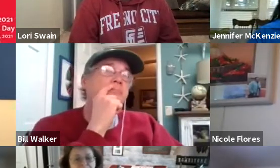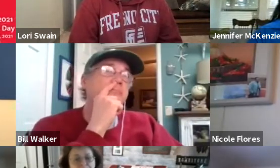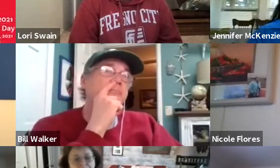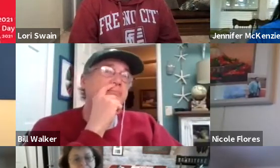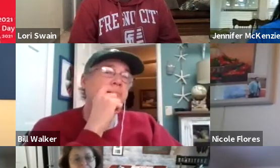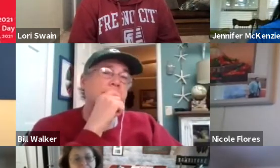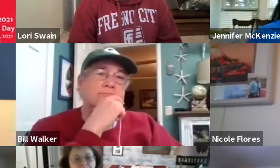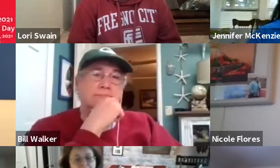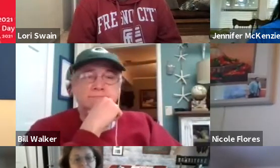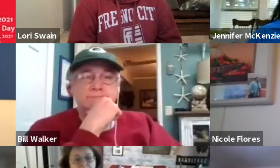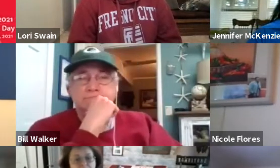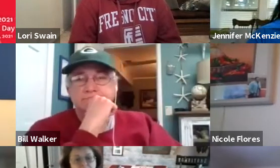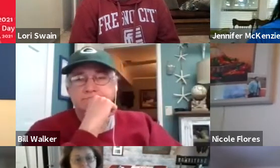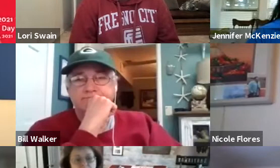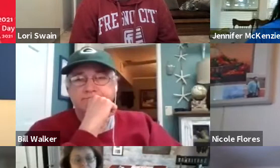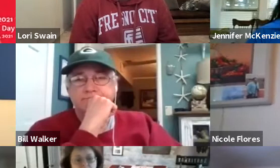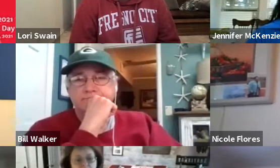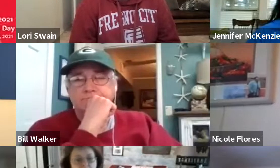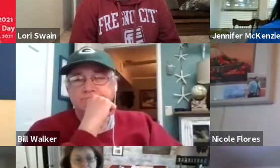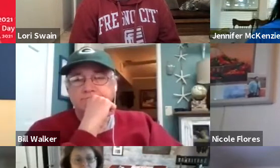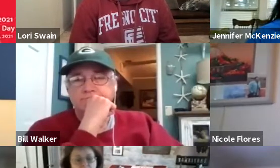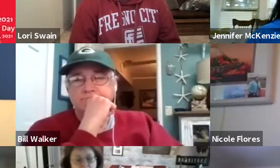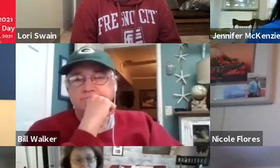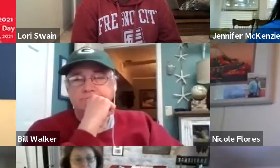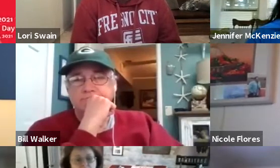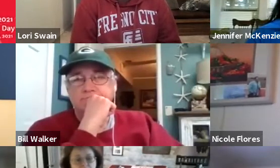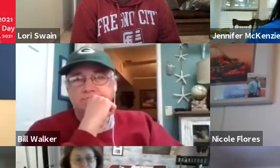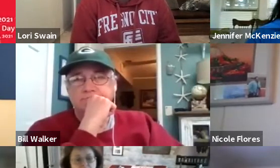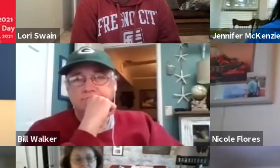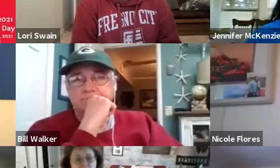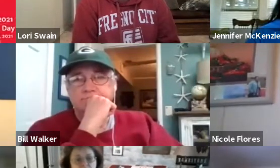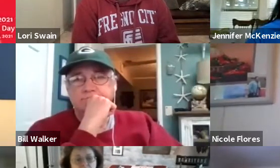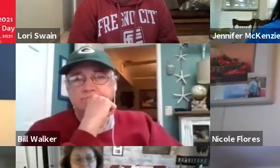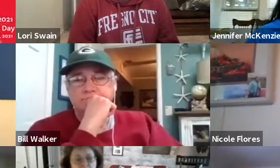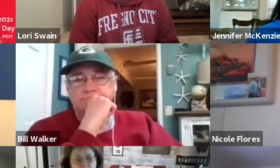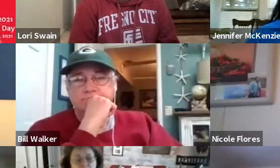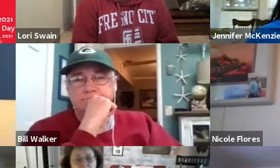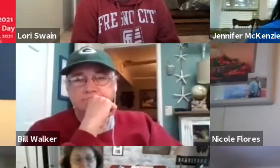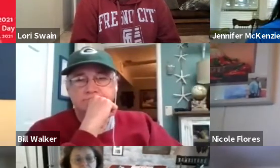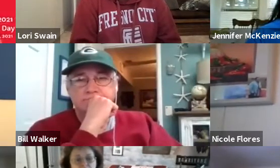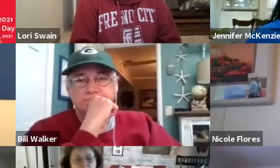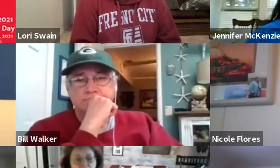also the pathways are what what we do as counselors, right, we want to help our students succeed. And how do we do that